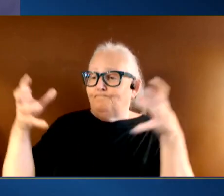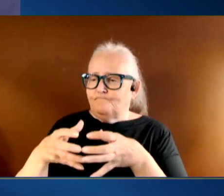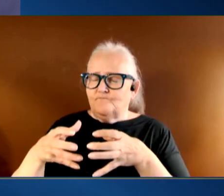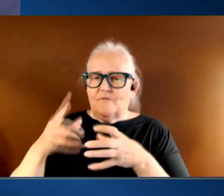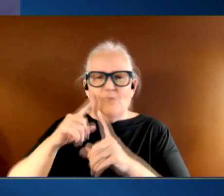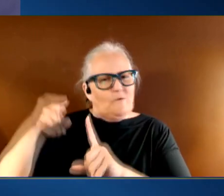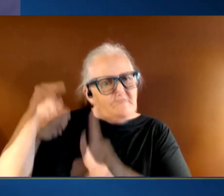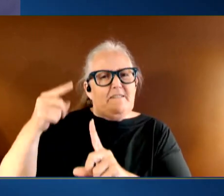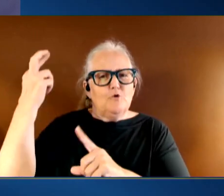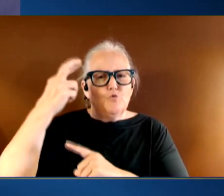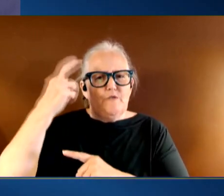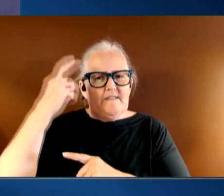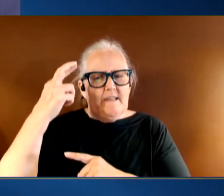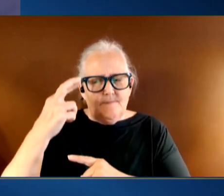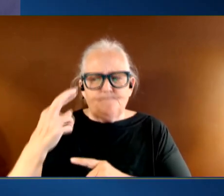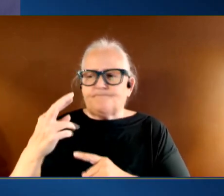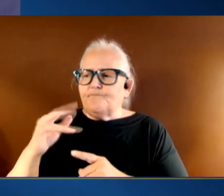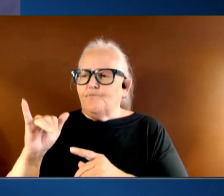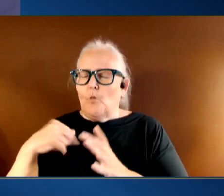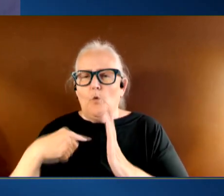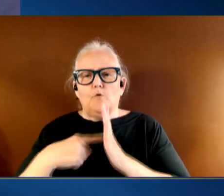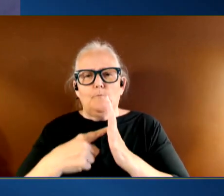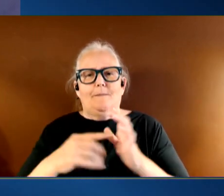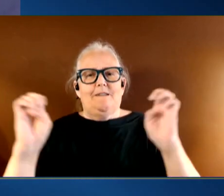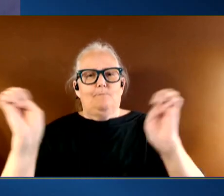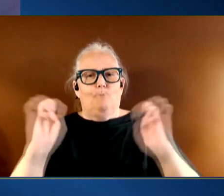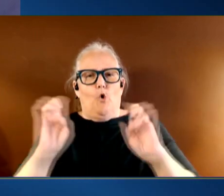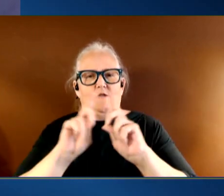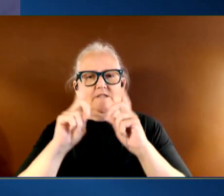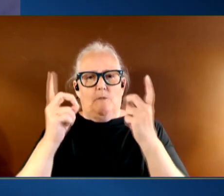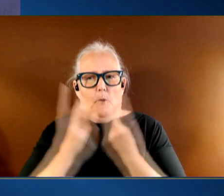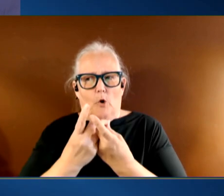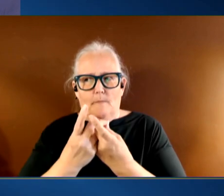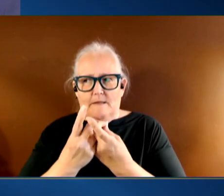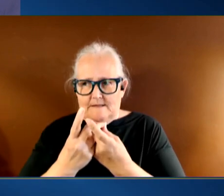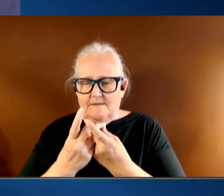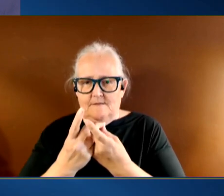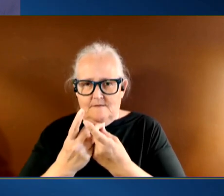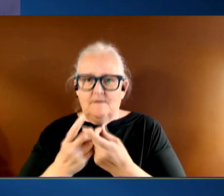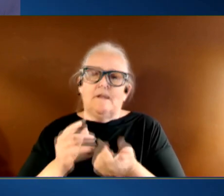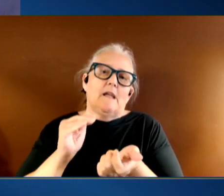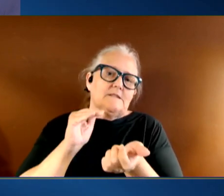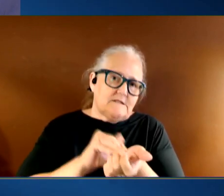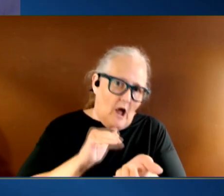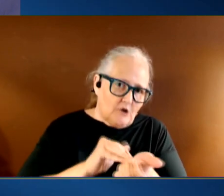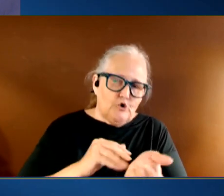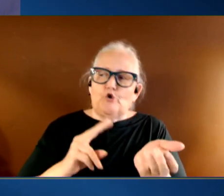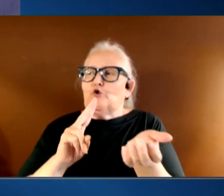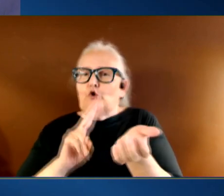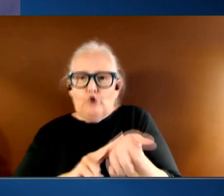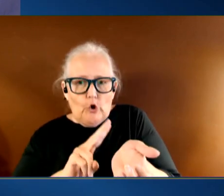It represents the emergency department community, including doctors as well as nurses. It represents